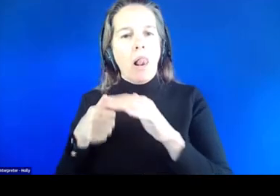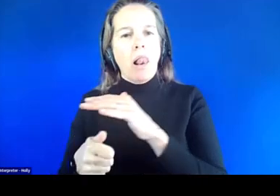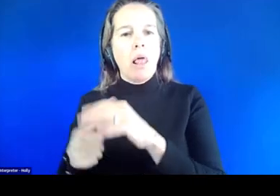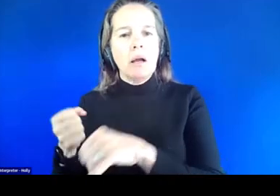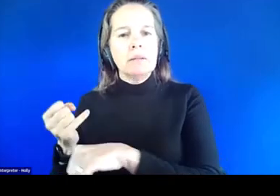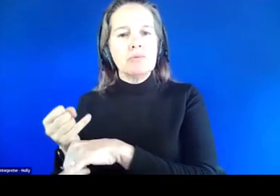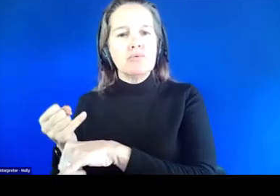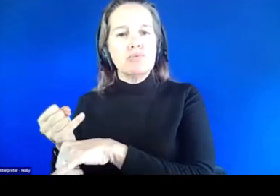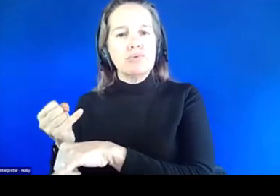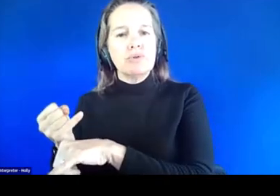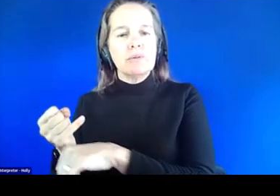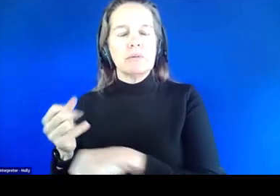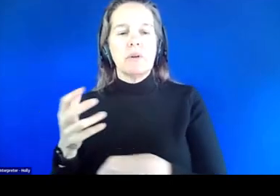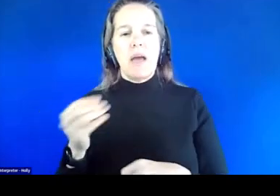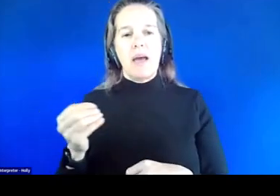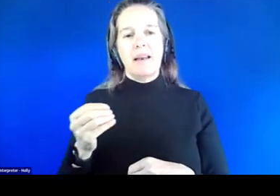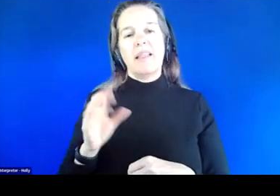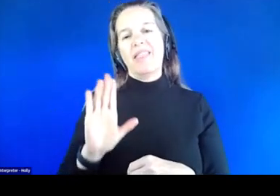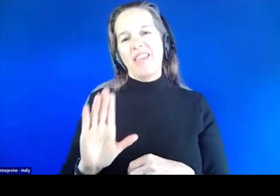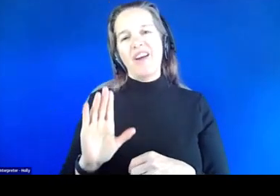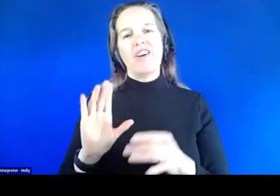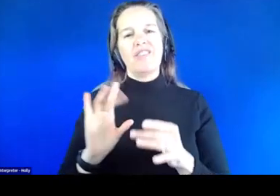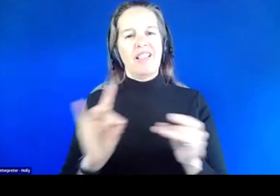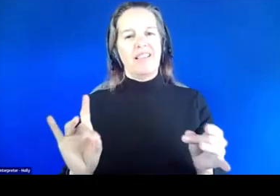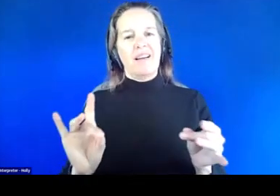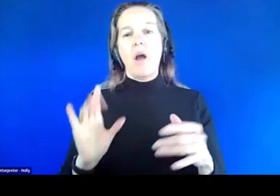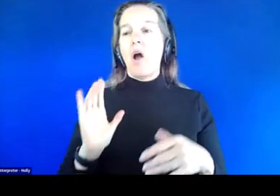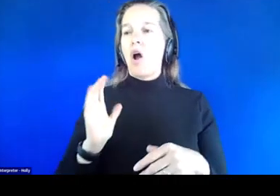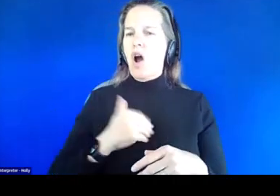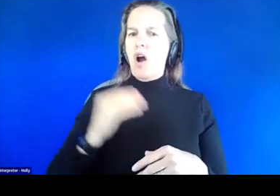mantra, of course, was our home, not nursing homes.